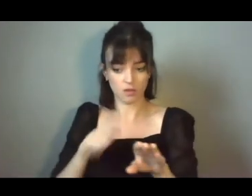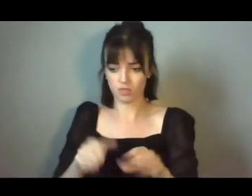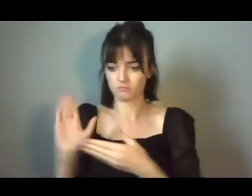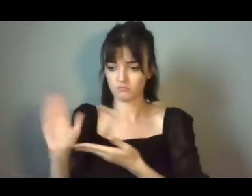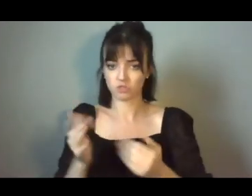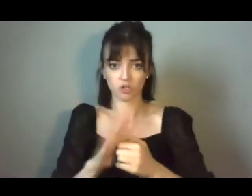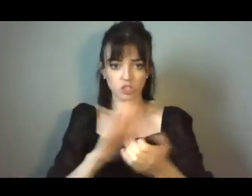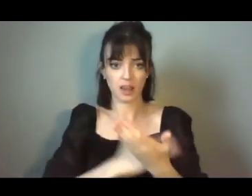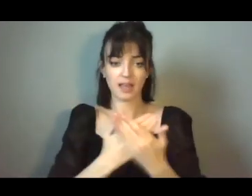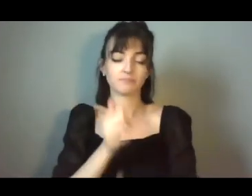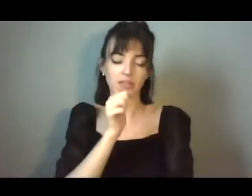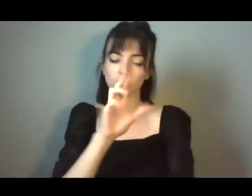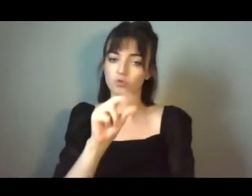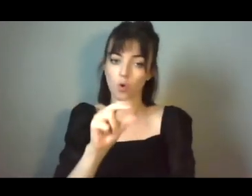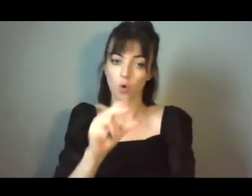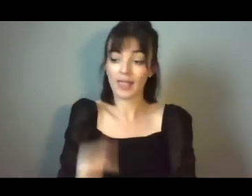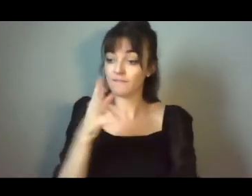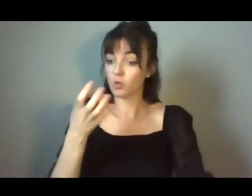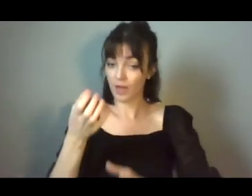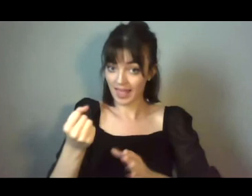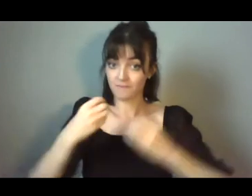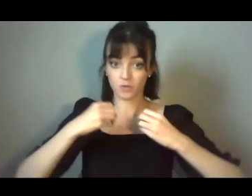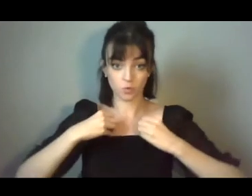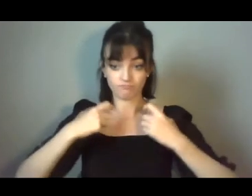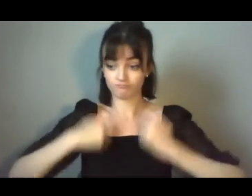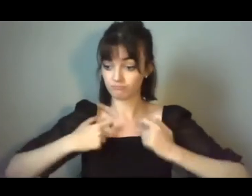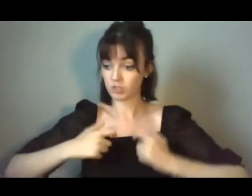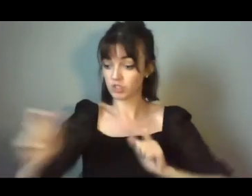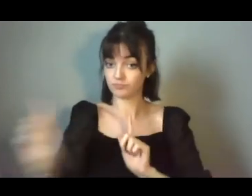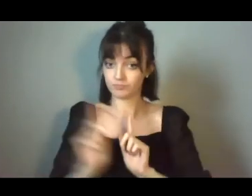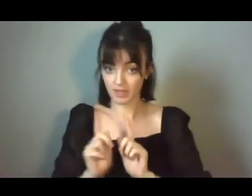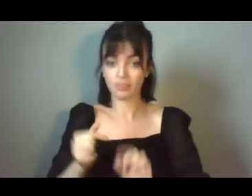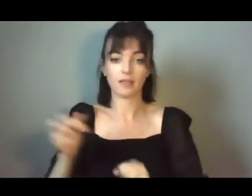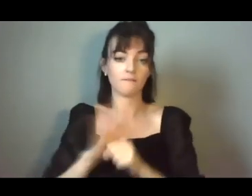made their enduring power of attorney, that will be fully recognised under the new legislation. If